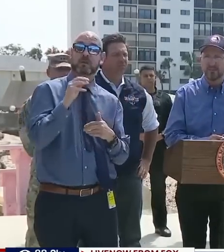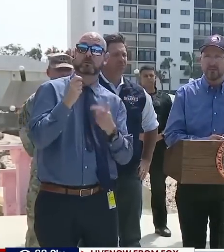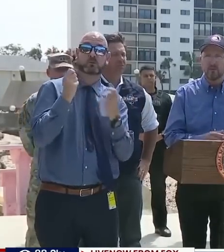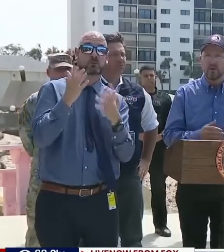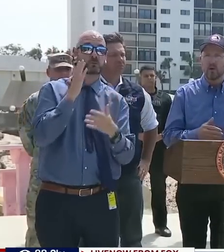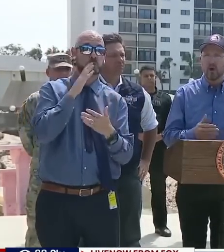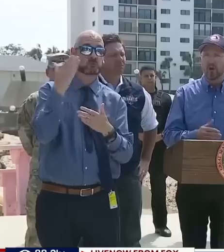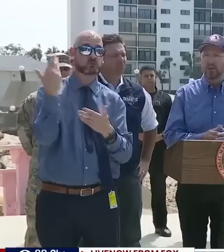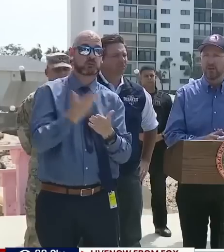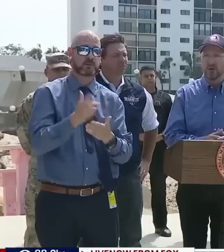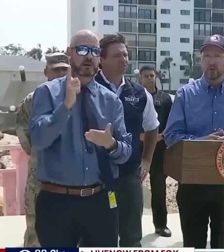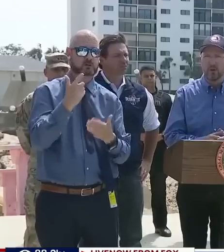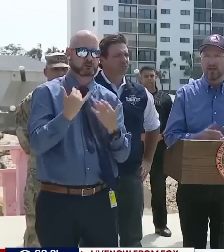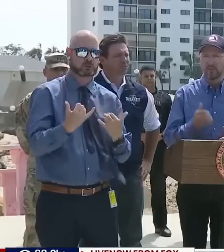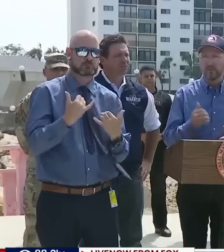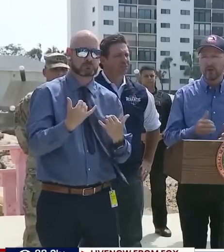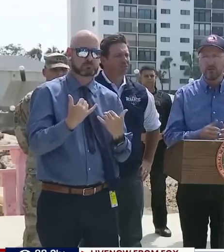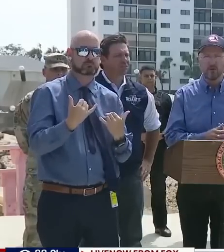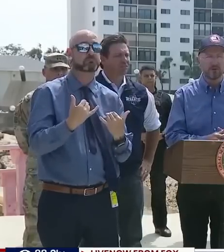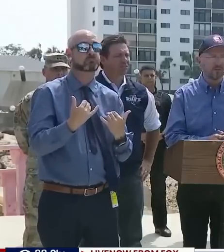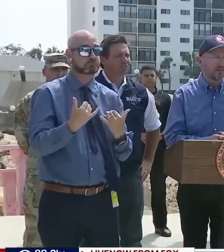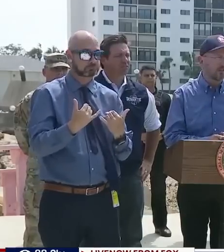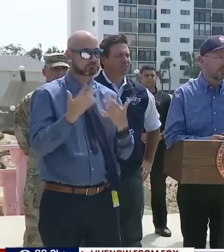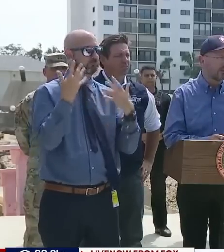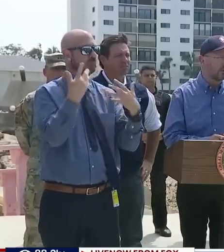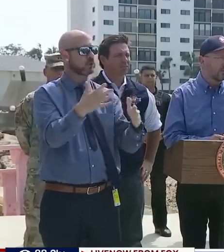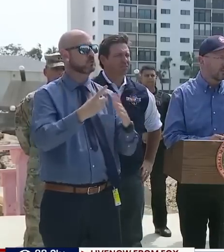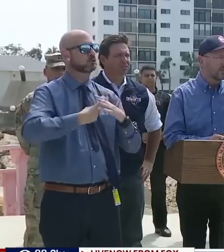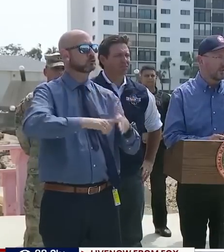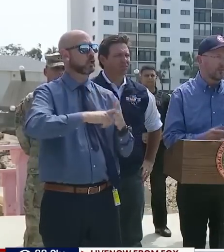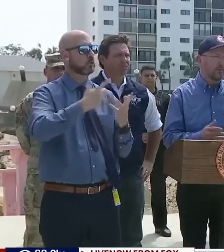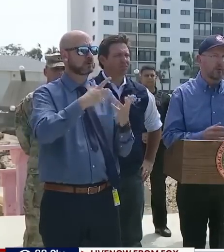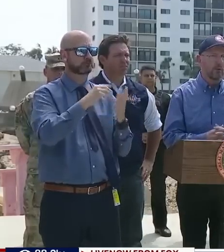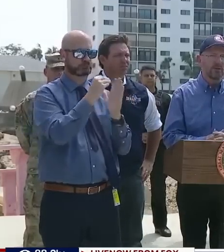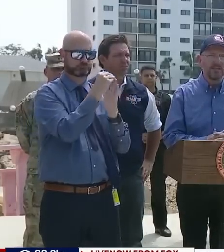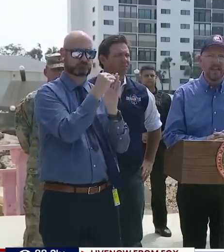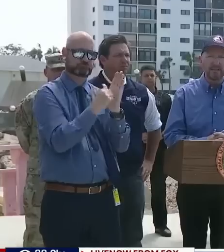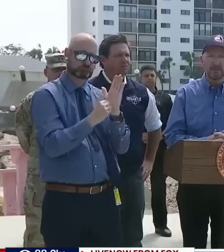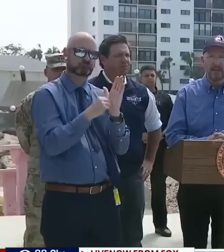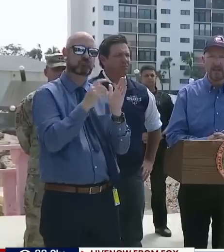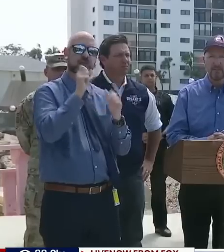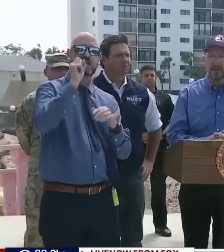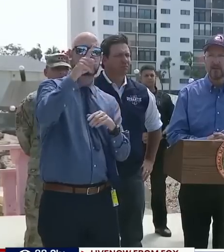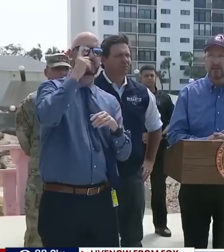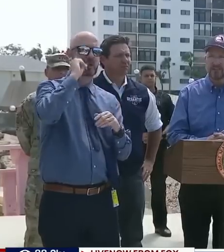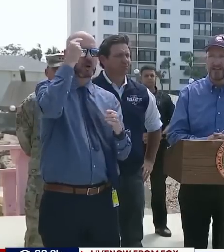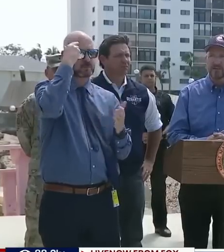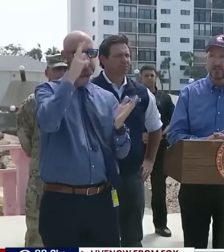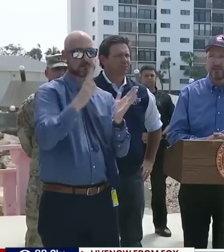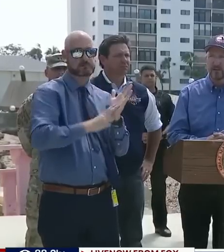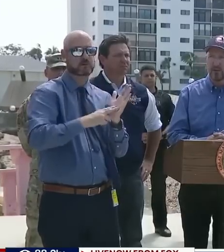going to come up. Where is FEMA? I want to let you know that the FEMA administrator we are already starting to